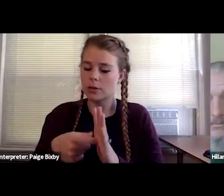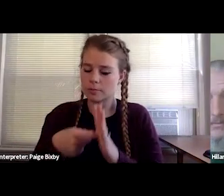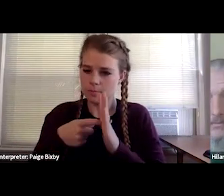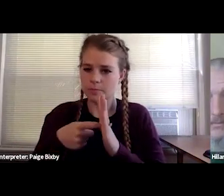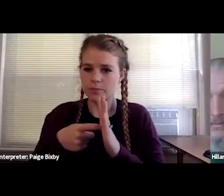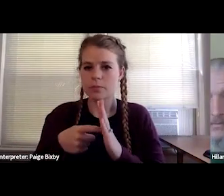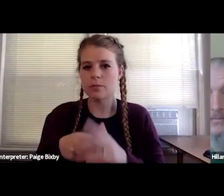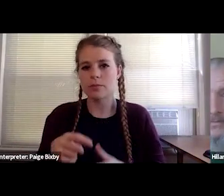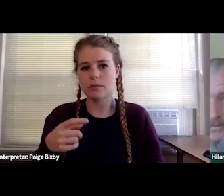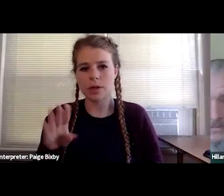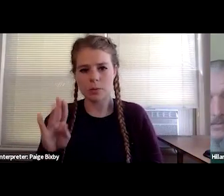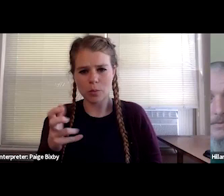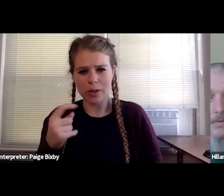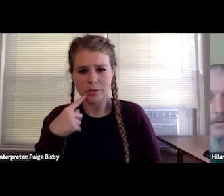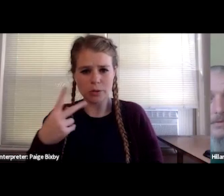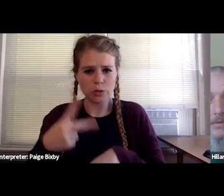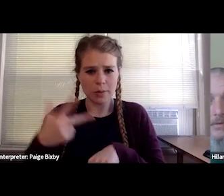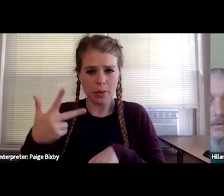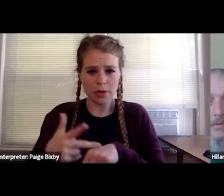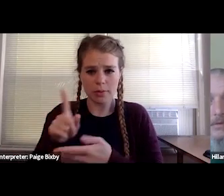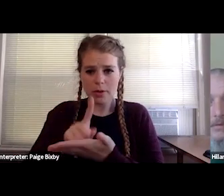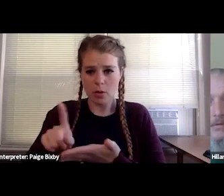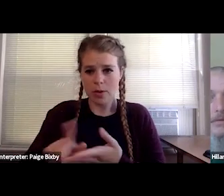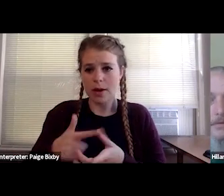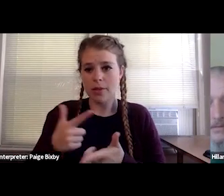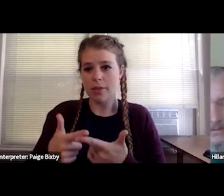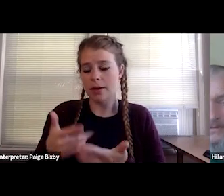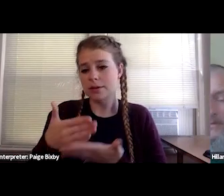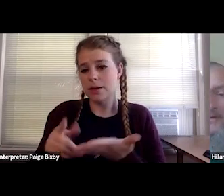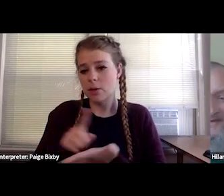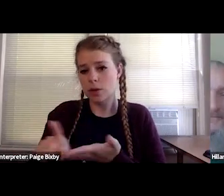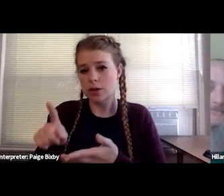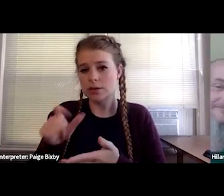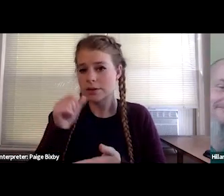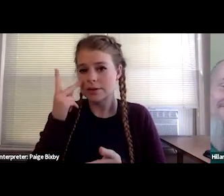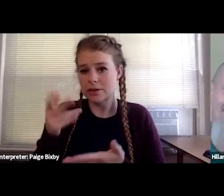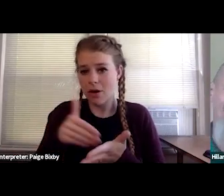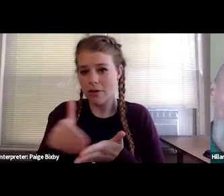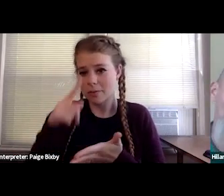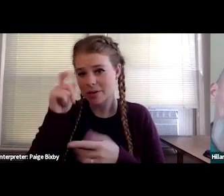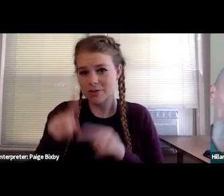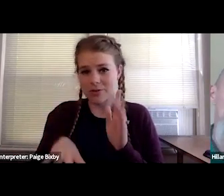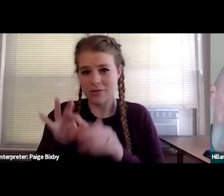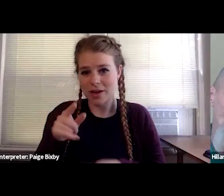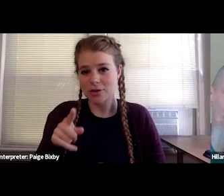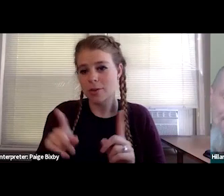sometimes three times a week, and then there were a few weeks where we probably didn't see you much because we couldn't find you but. Yeah.